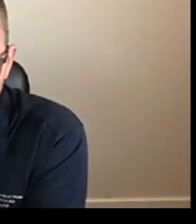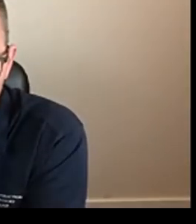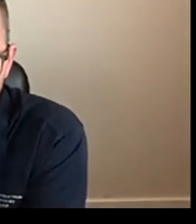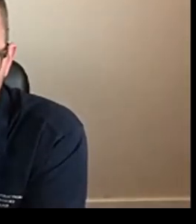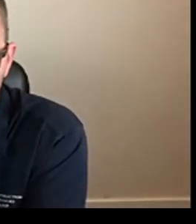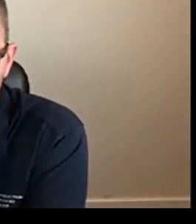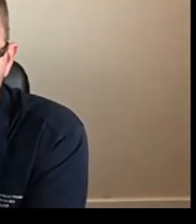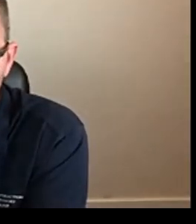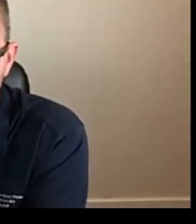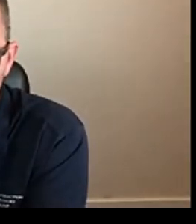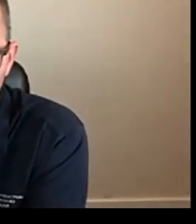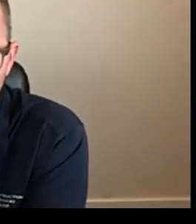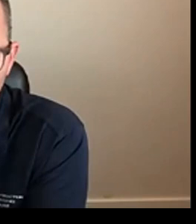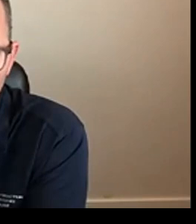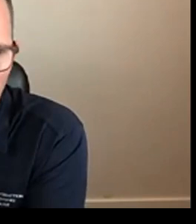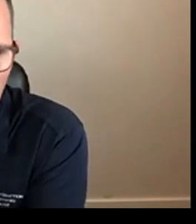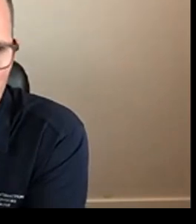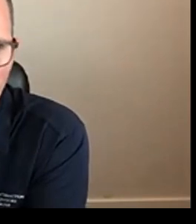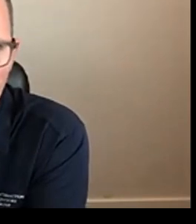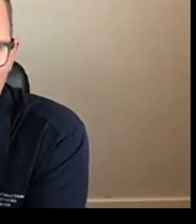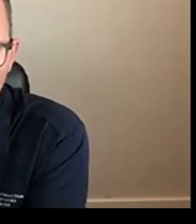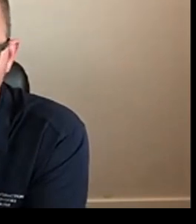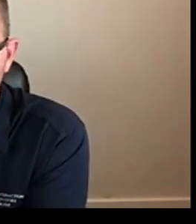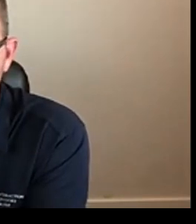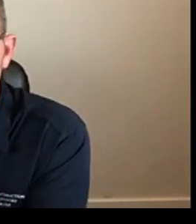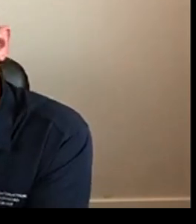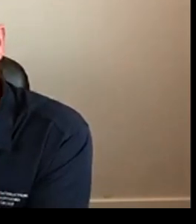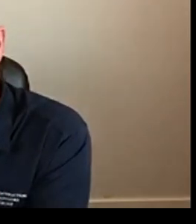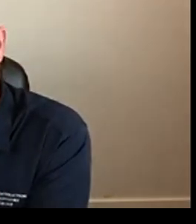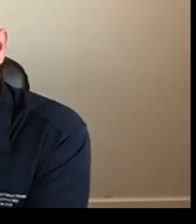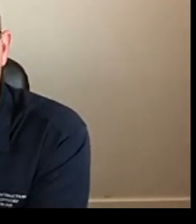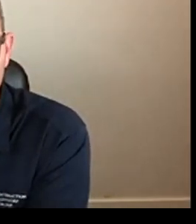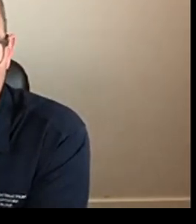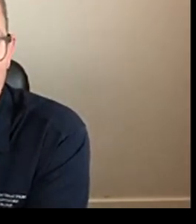15:31:10 I want to really thank you guys for that. And thank you for everybody that is